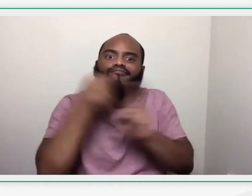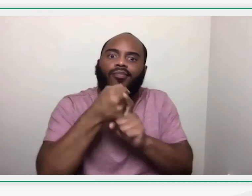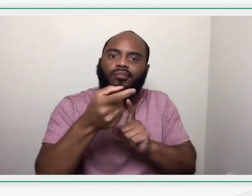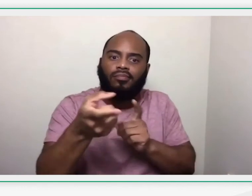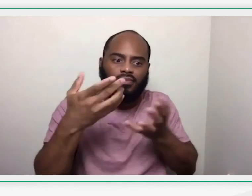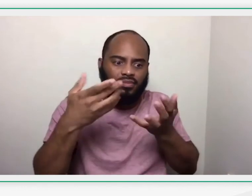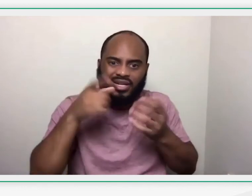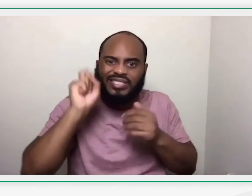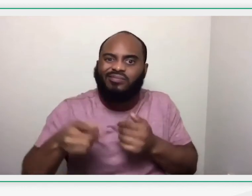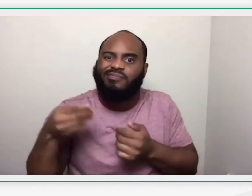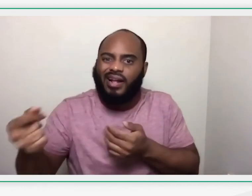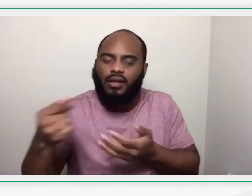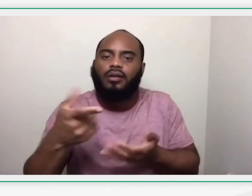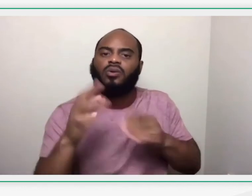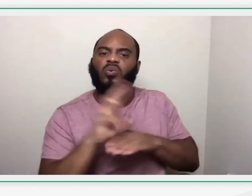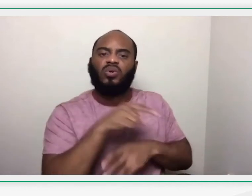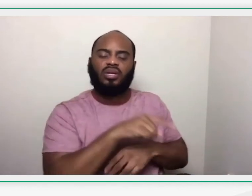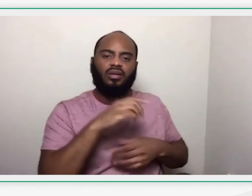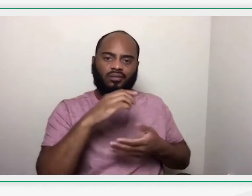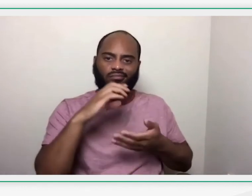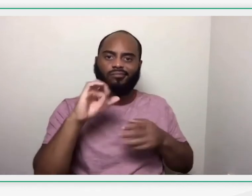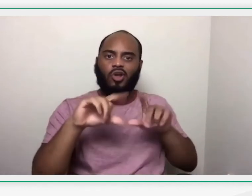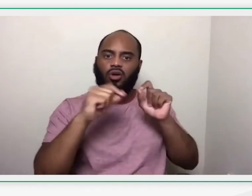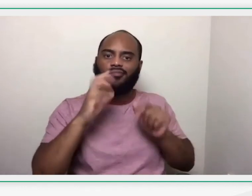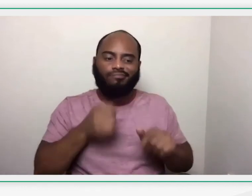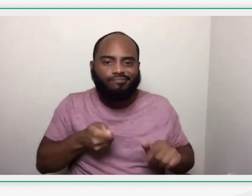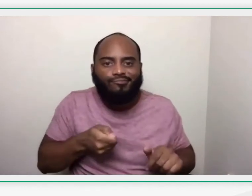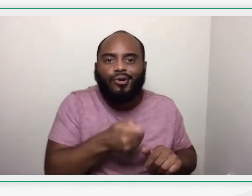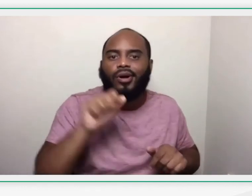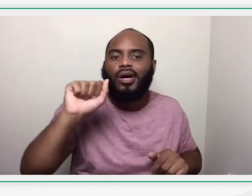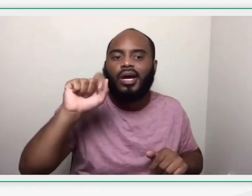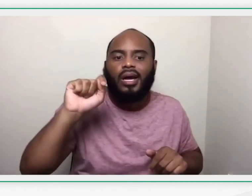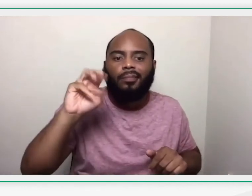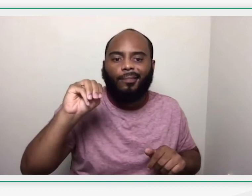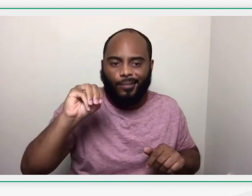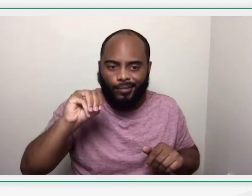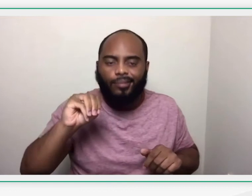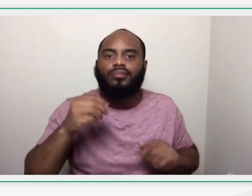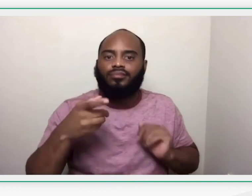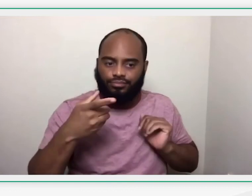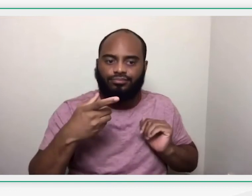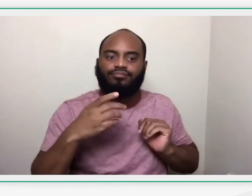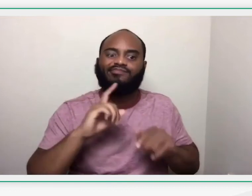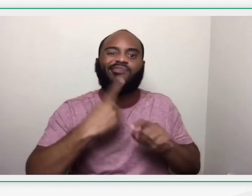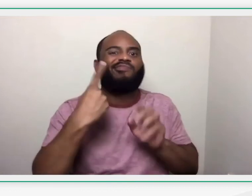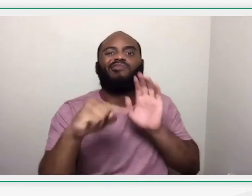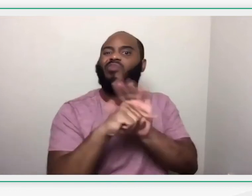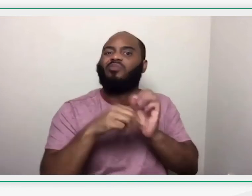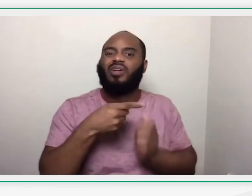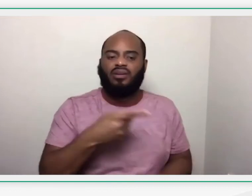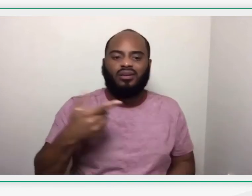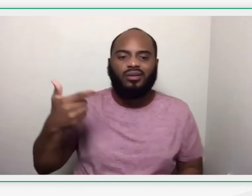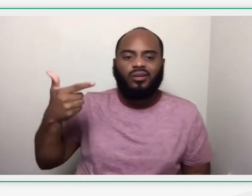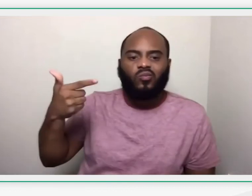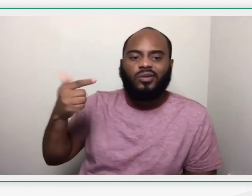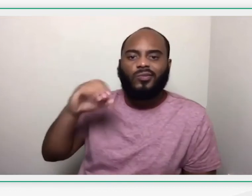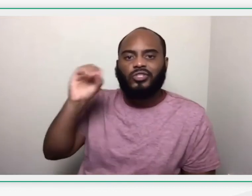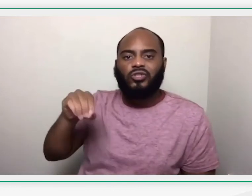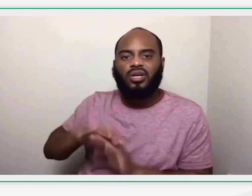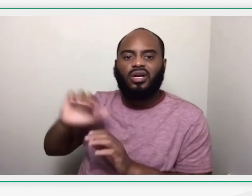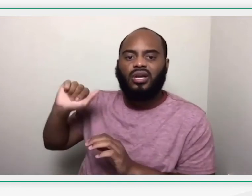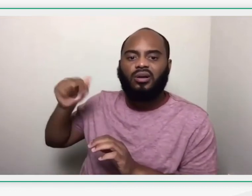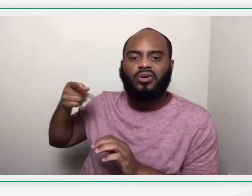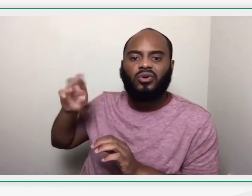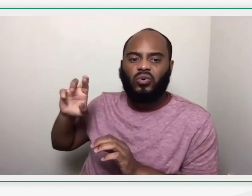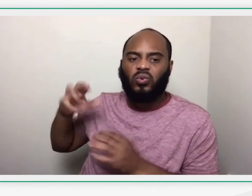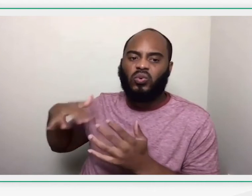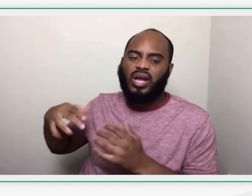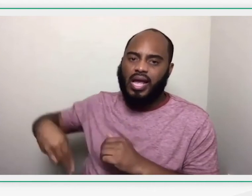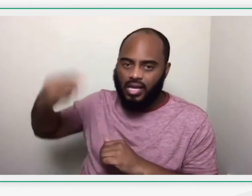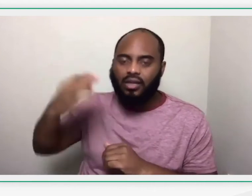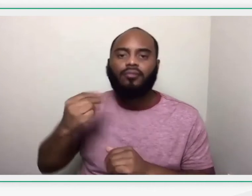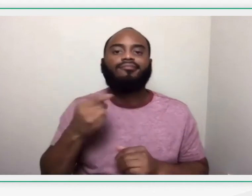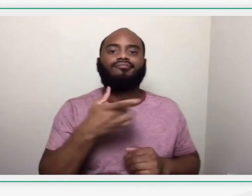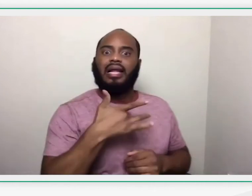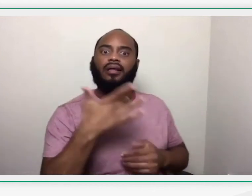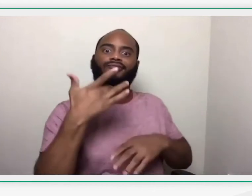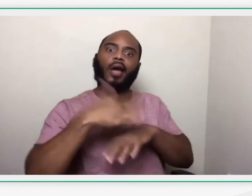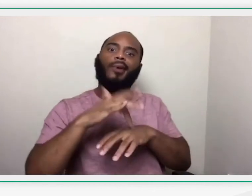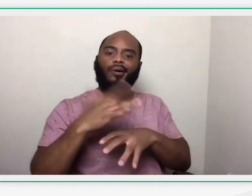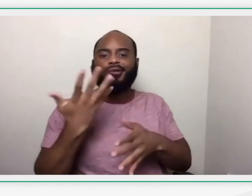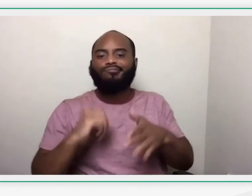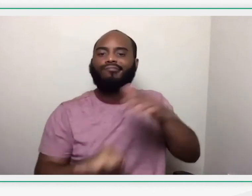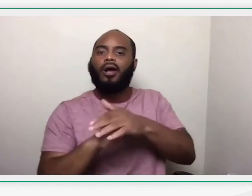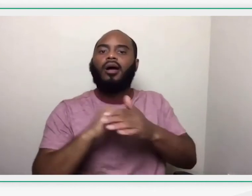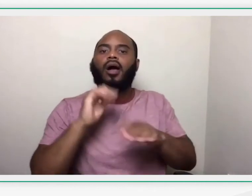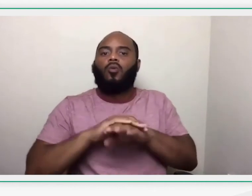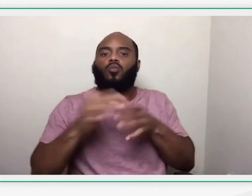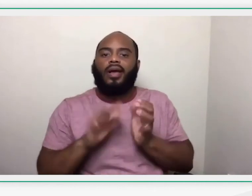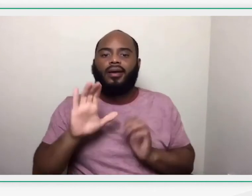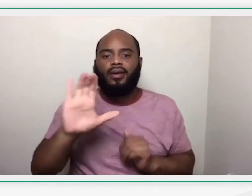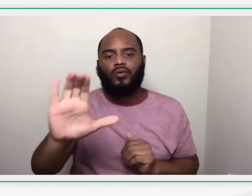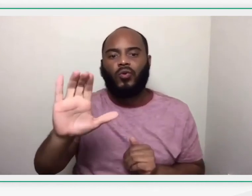And, typically, those credit cards allow you to have a cash advance at an ATM. The only drawback is that, typically, those cash advances are at a 21% or higher interest rate.